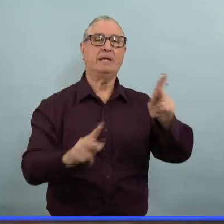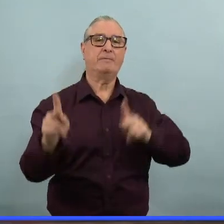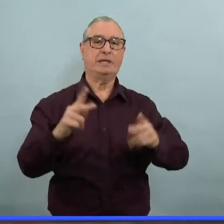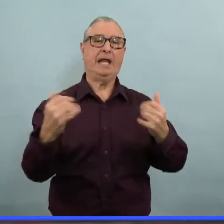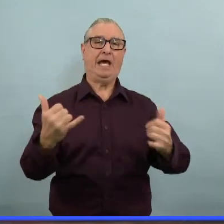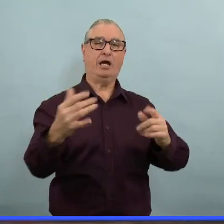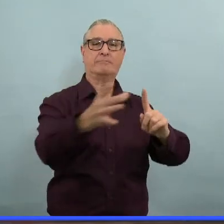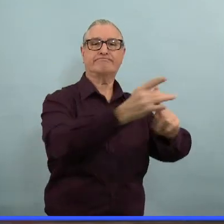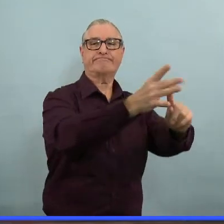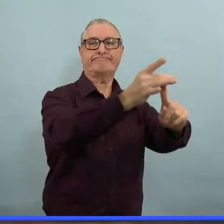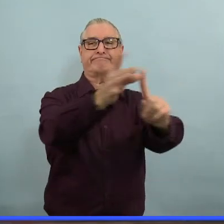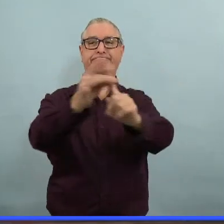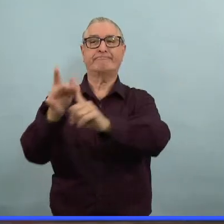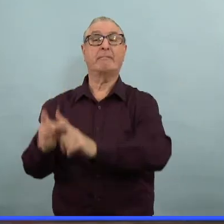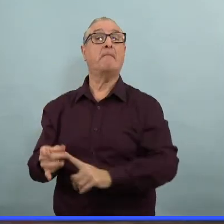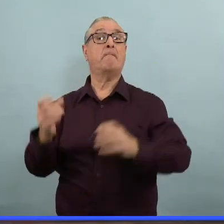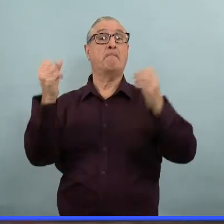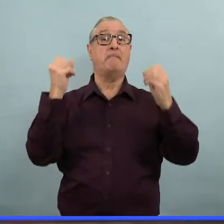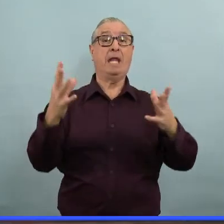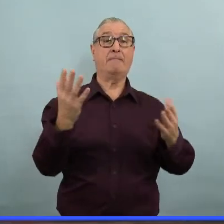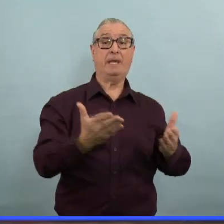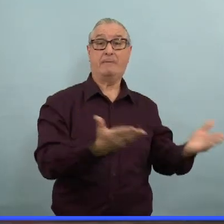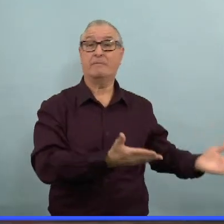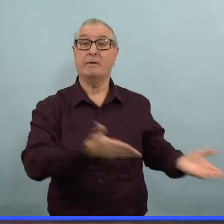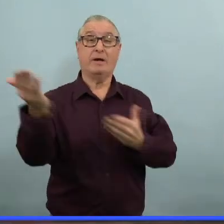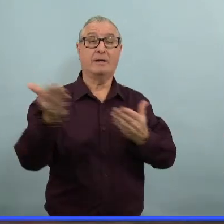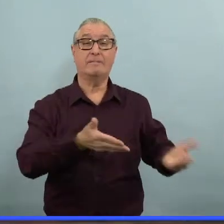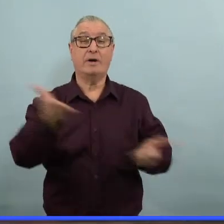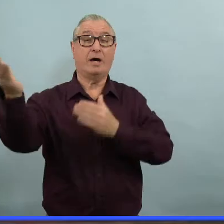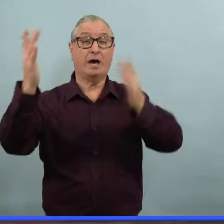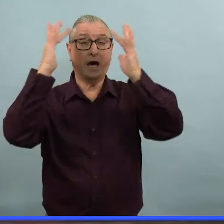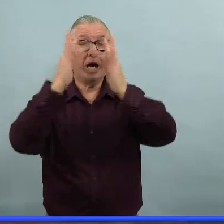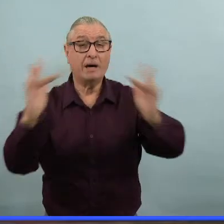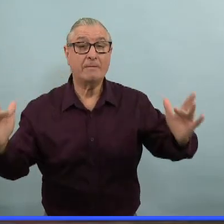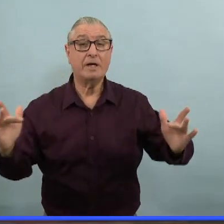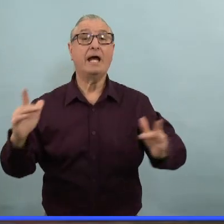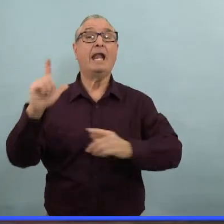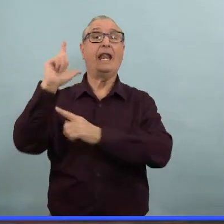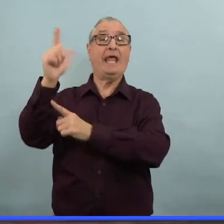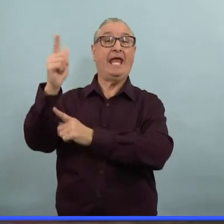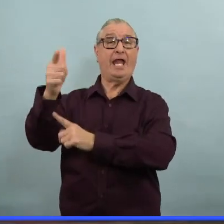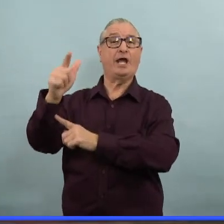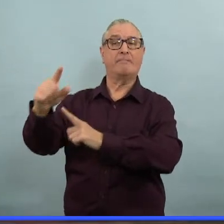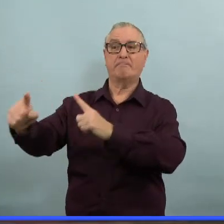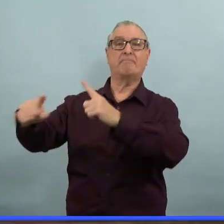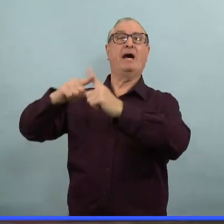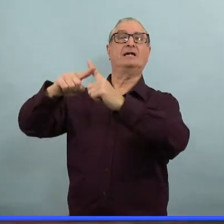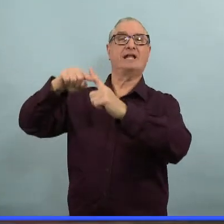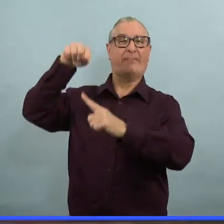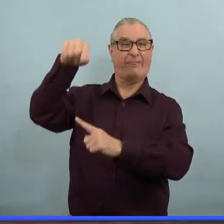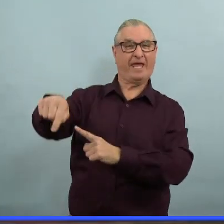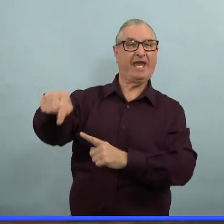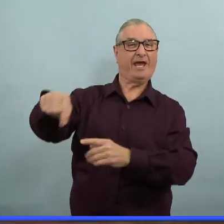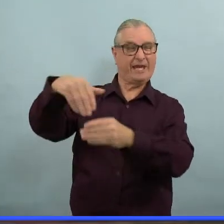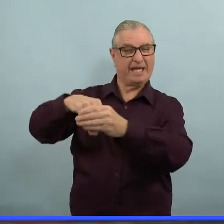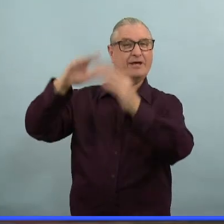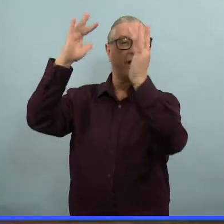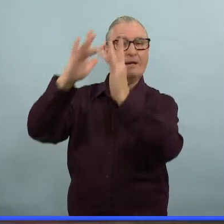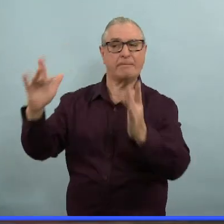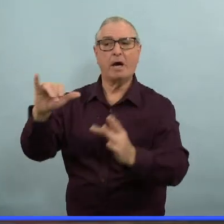for so for public health as we look at our need for restrictions and our path forward it's really important for us to understand